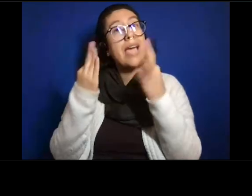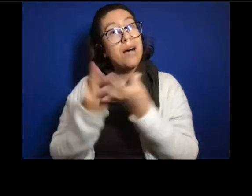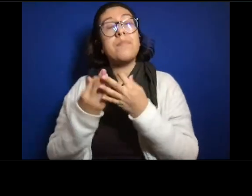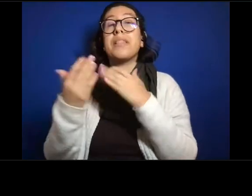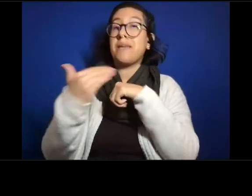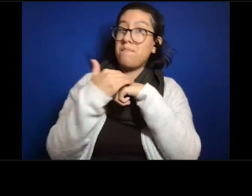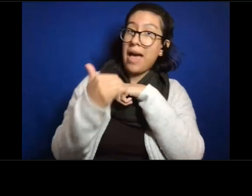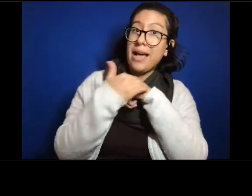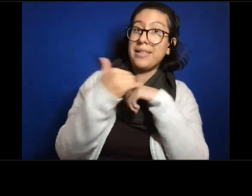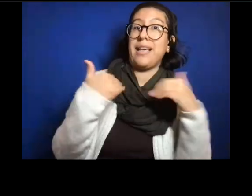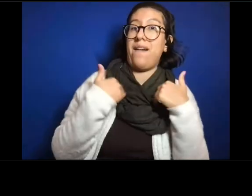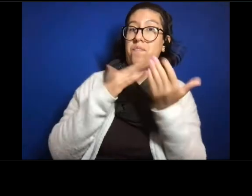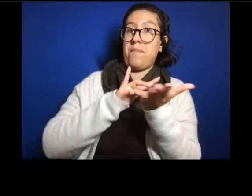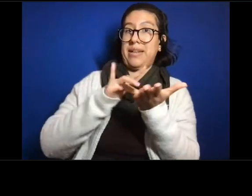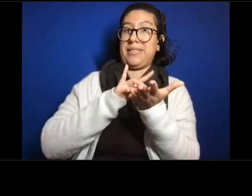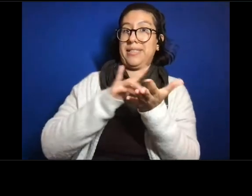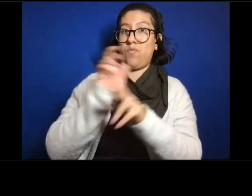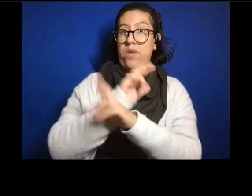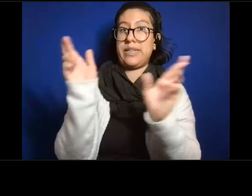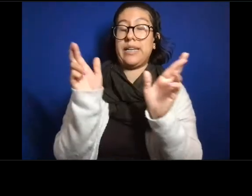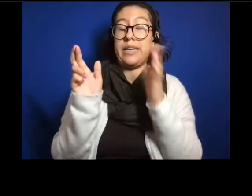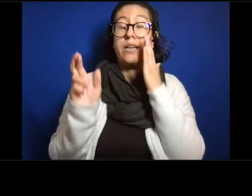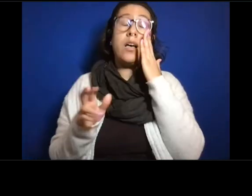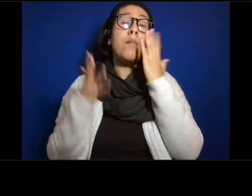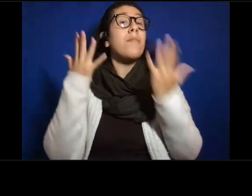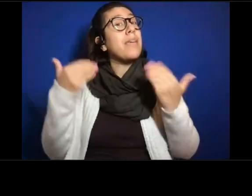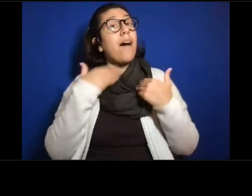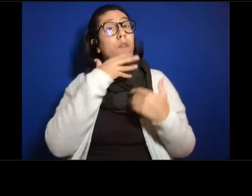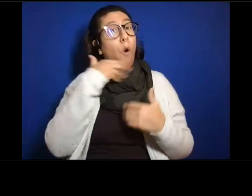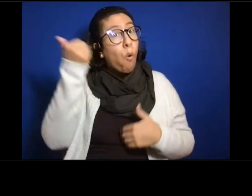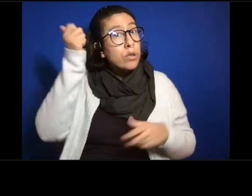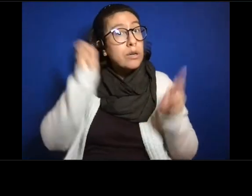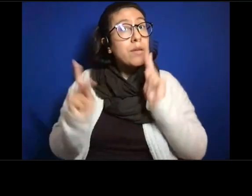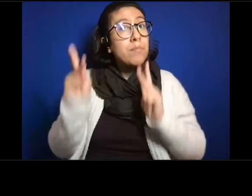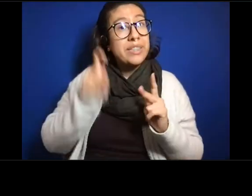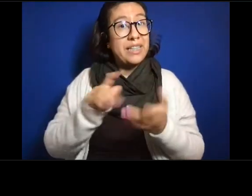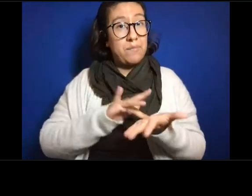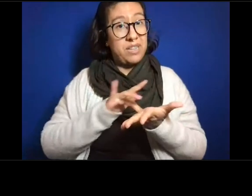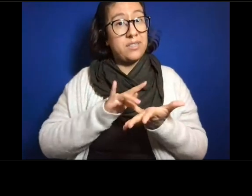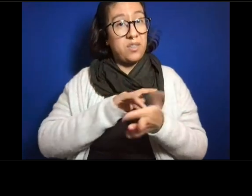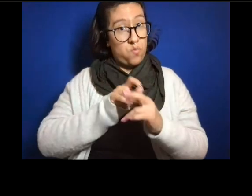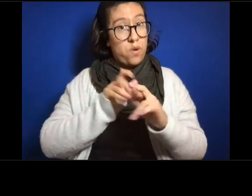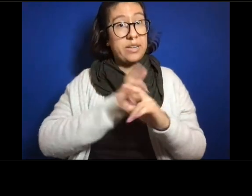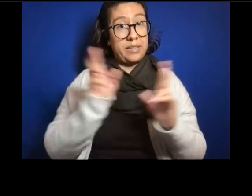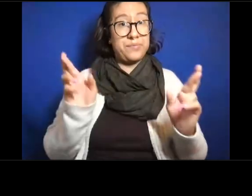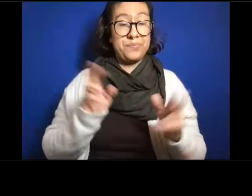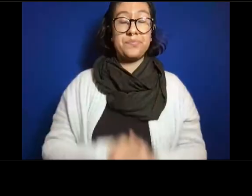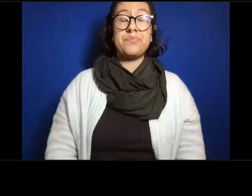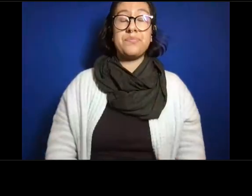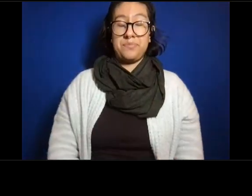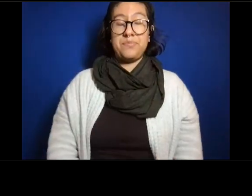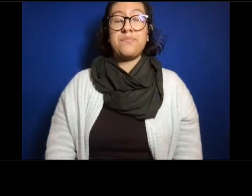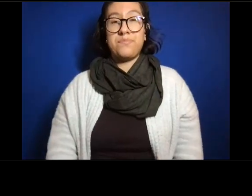and for maybe there's elderly people in your family. And then he also mentioned to make sure you pack games